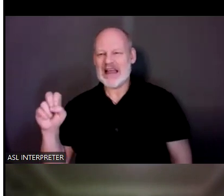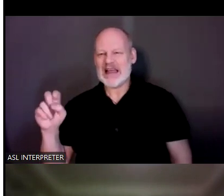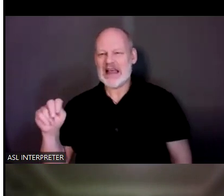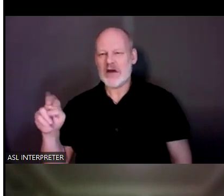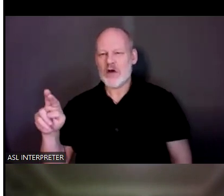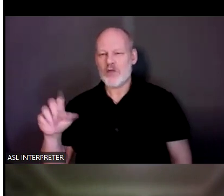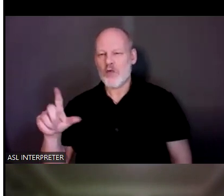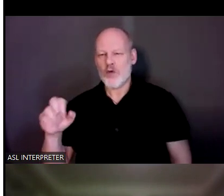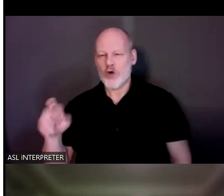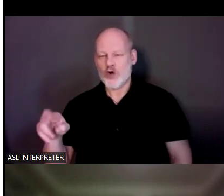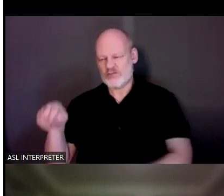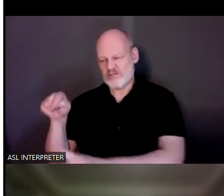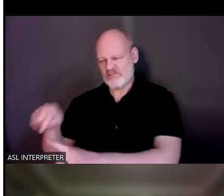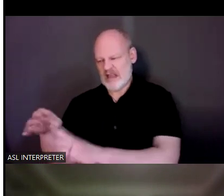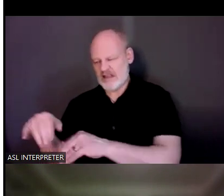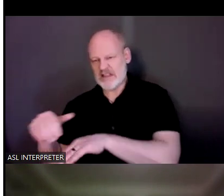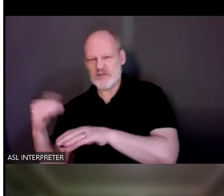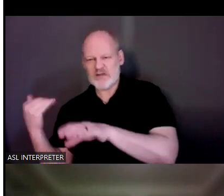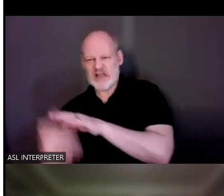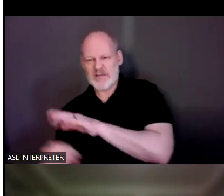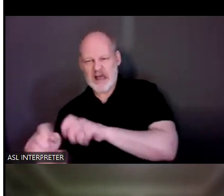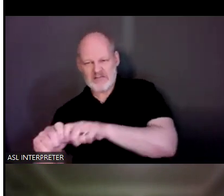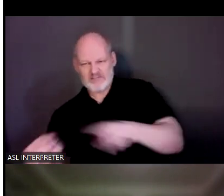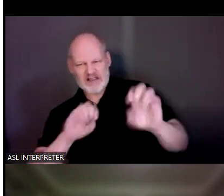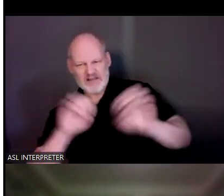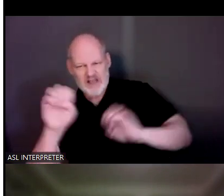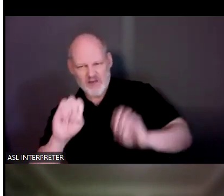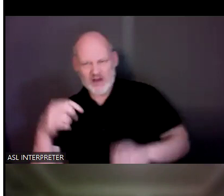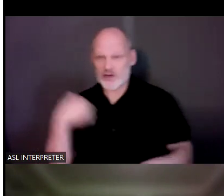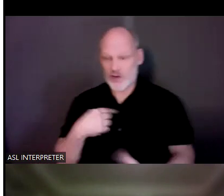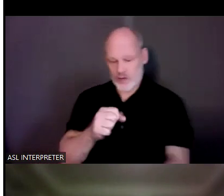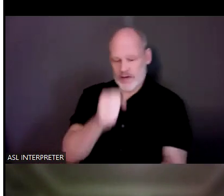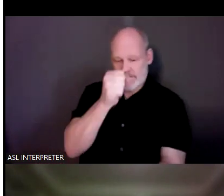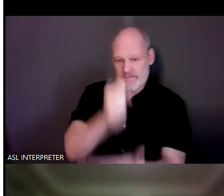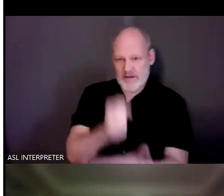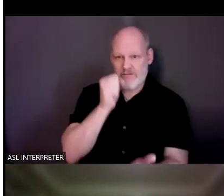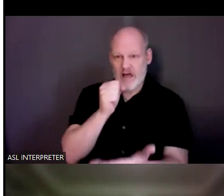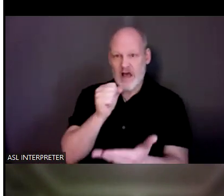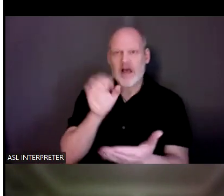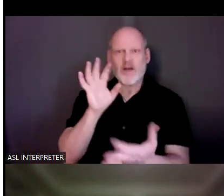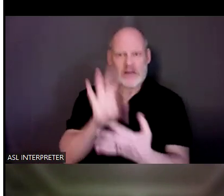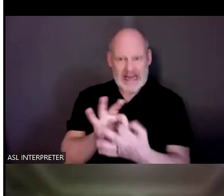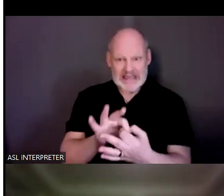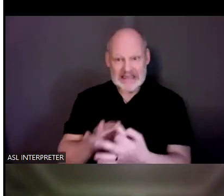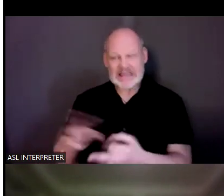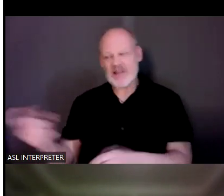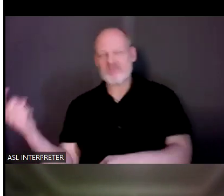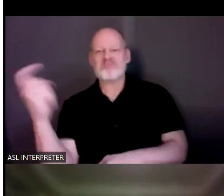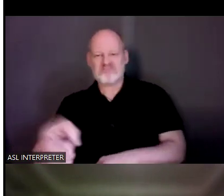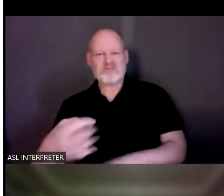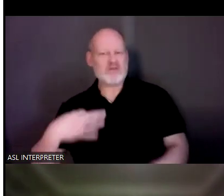evaluation in your email and then we verify your attendance and we release the hours um if you are